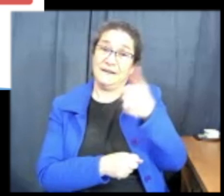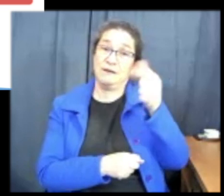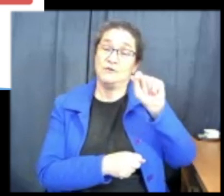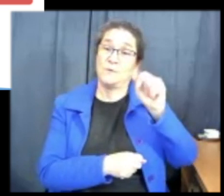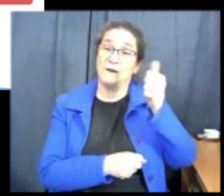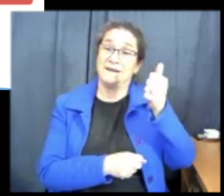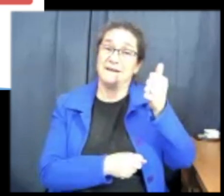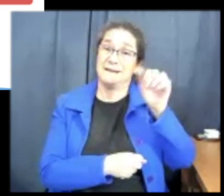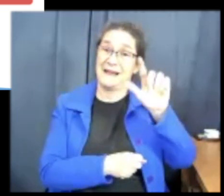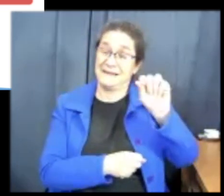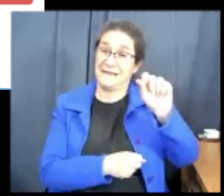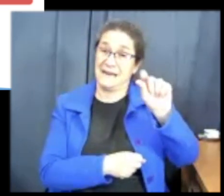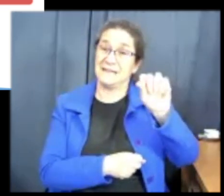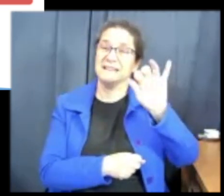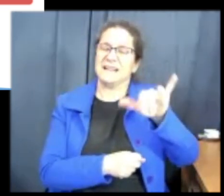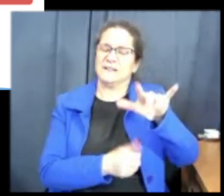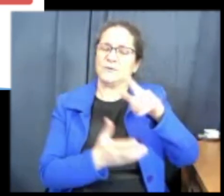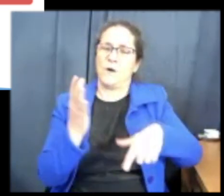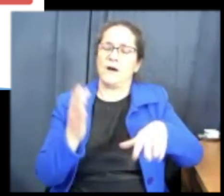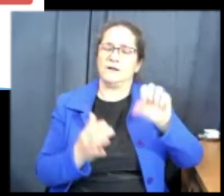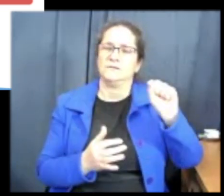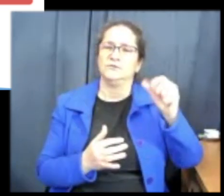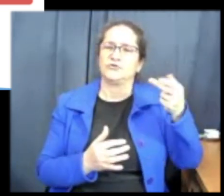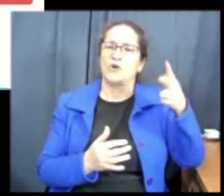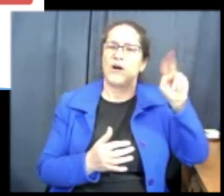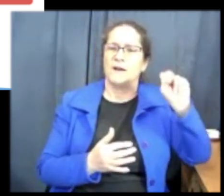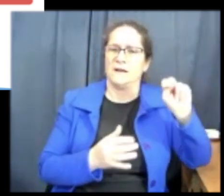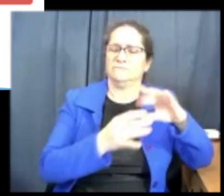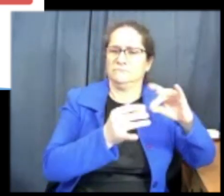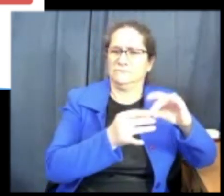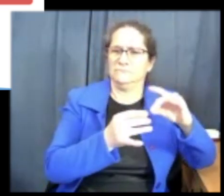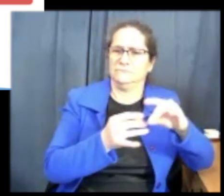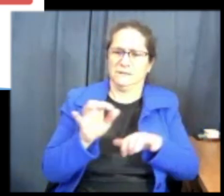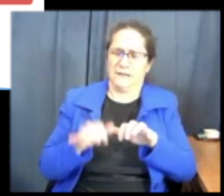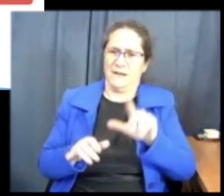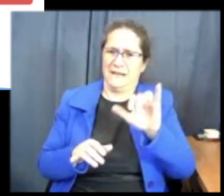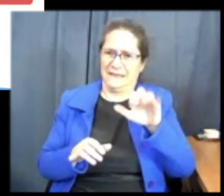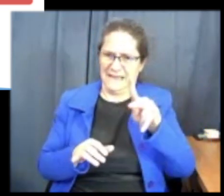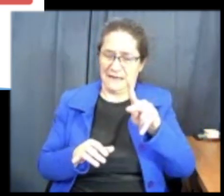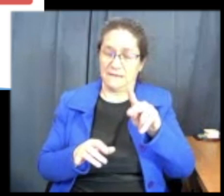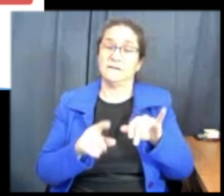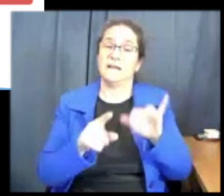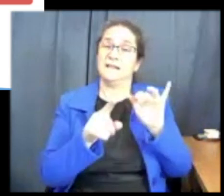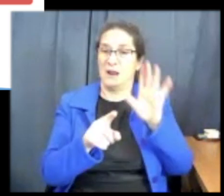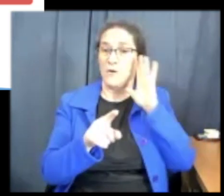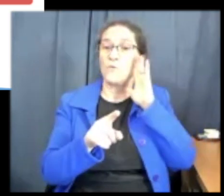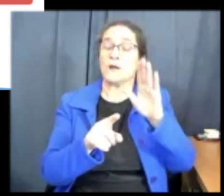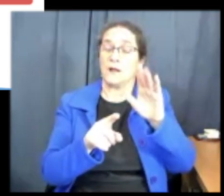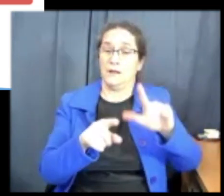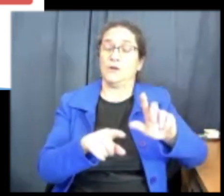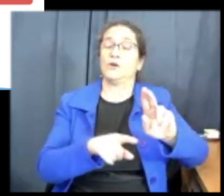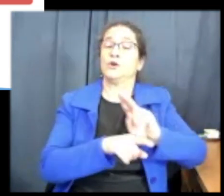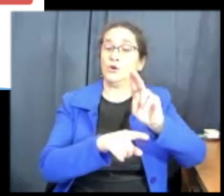and put the link in the chat box and this is what we're actually going to use in order to look at the data